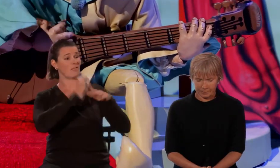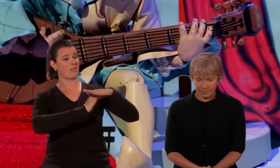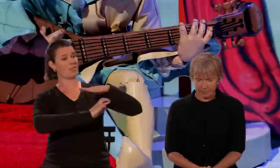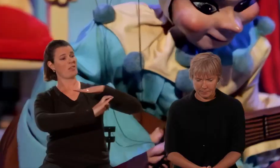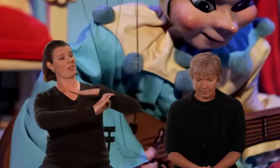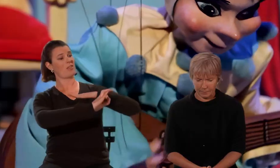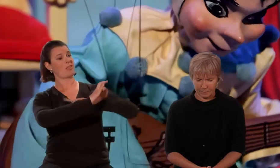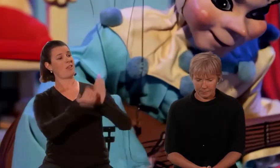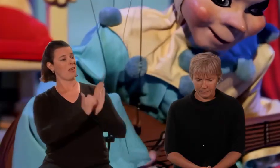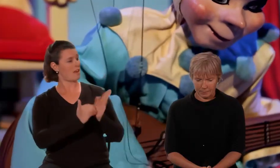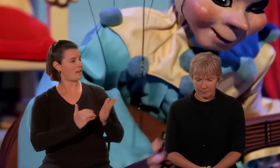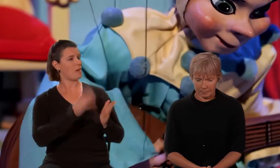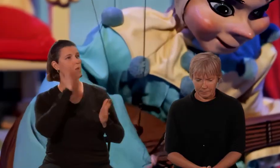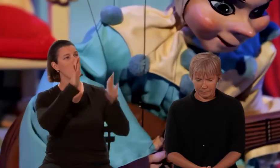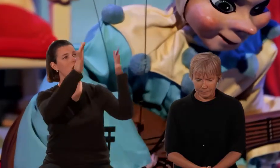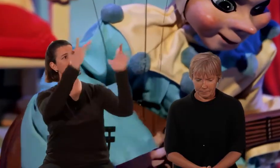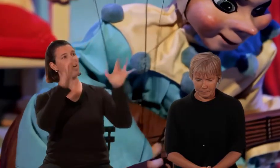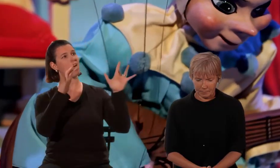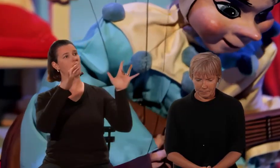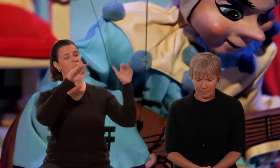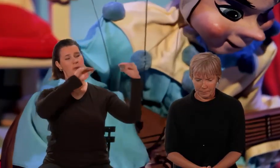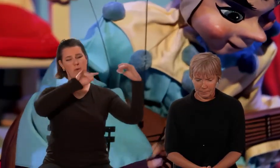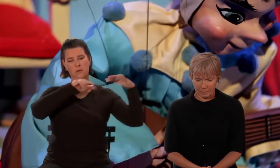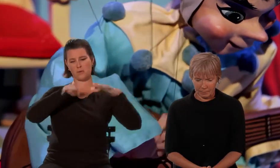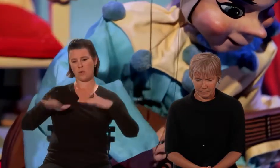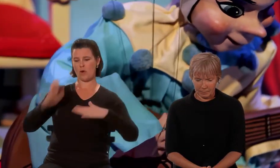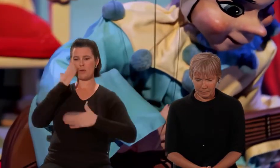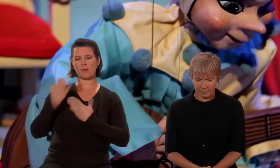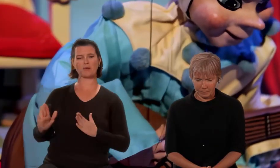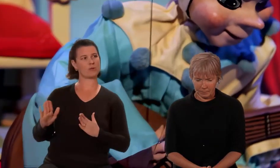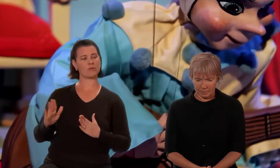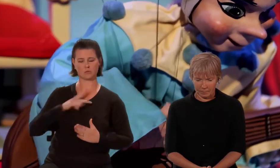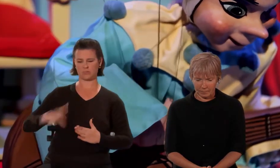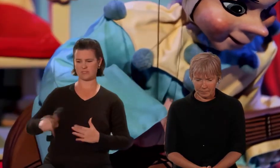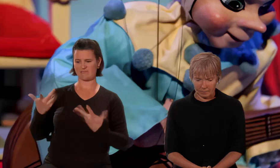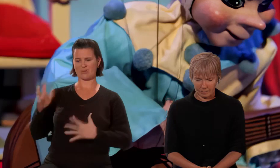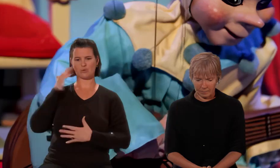It will shine in in the Princess Lenore's bedroom, and she will know it is still in the sky, and that she does not wear it